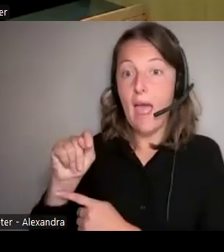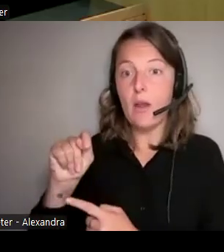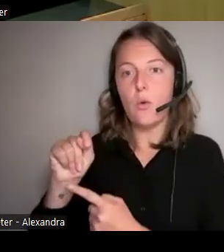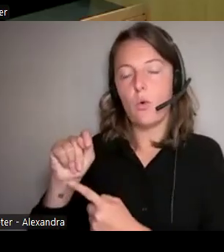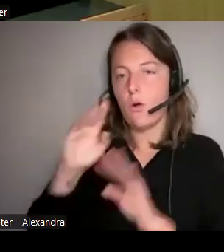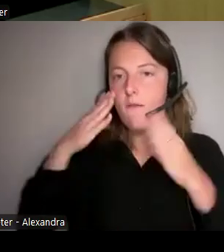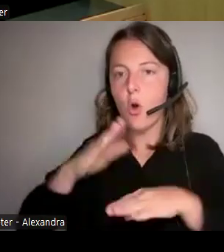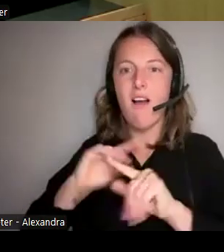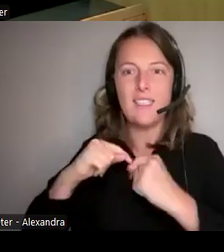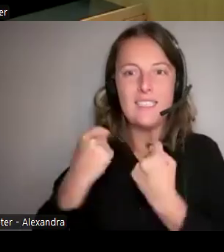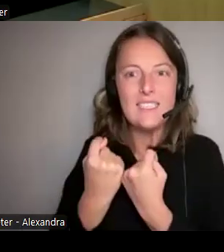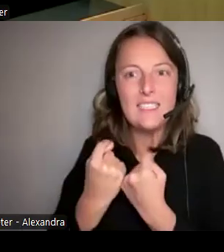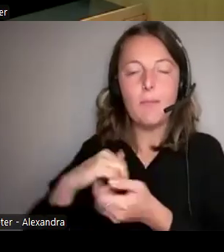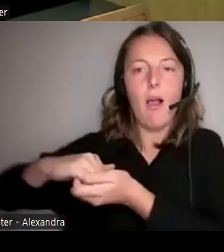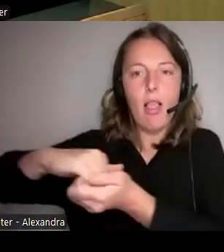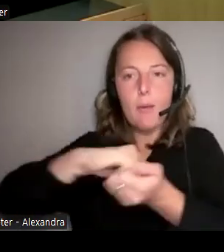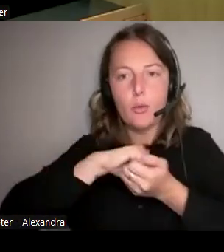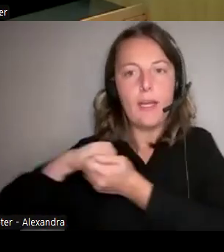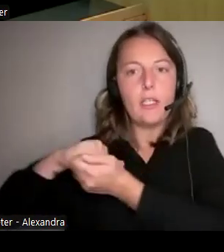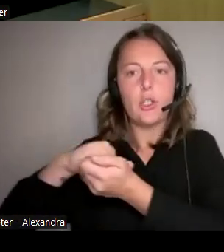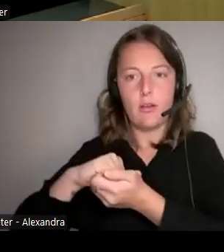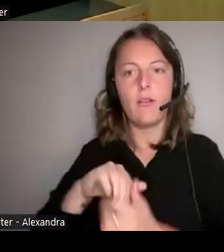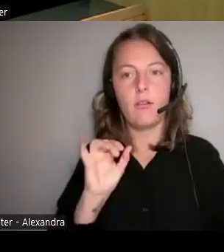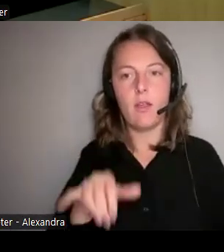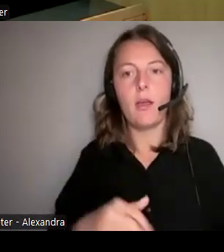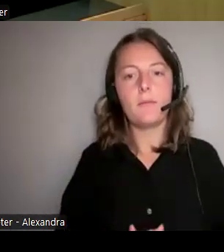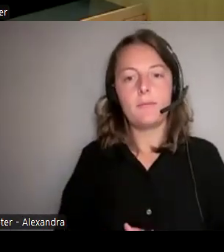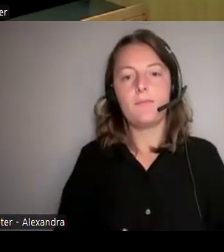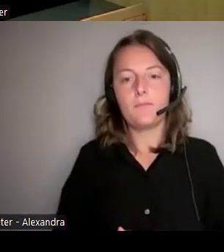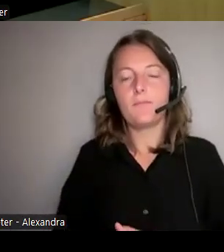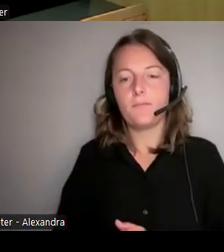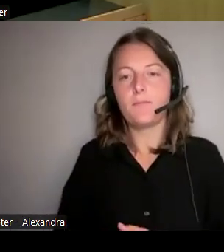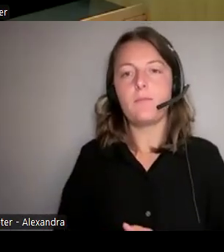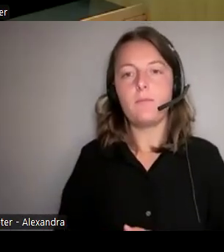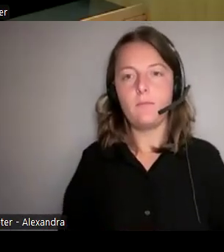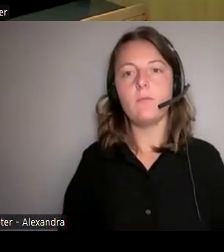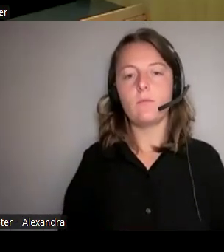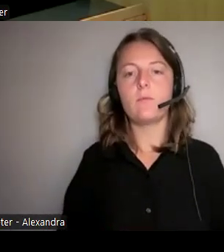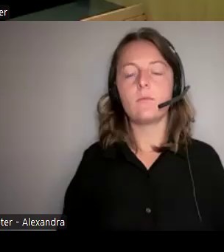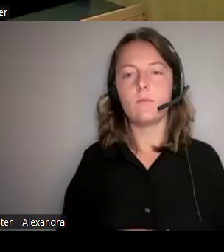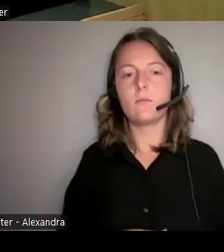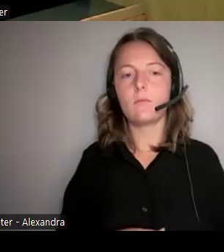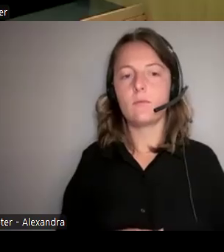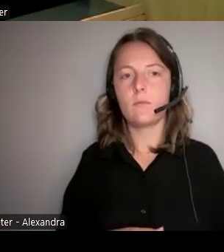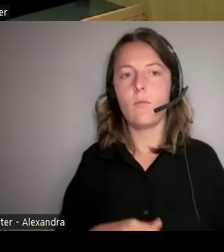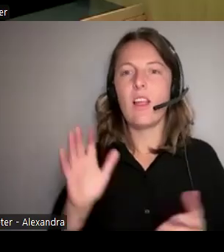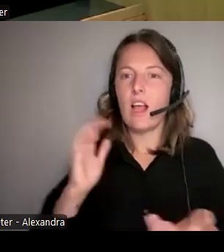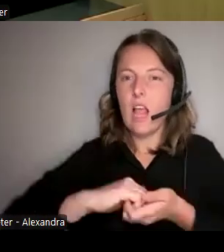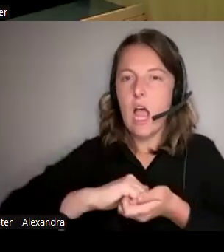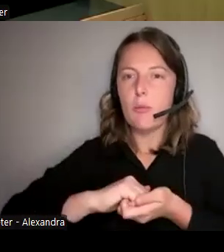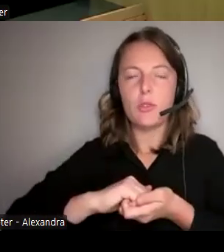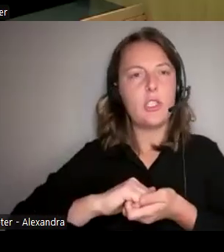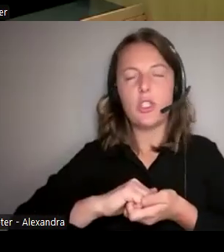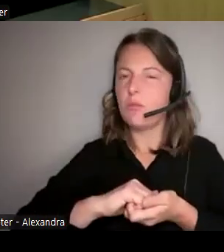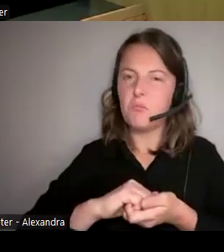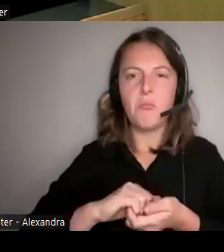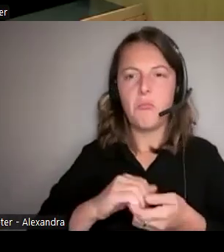team science. She's about collaborations that draw in a wide array of disciplines and expertise that